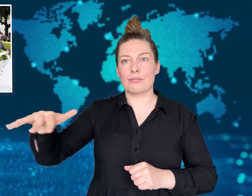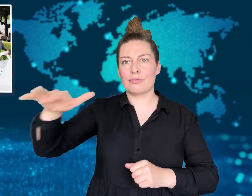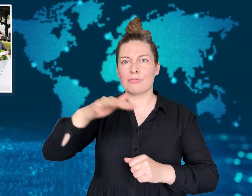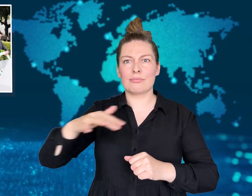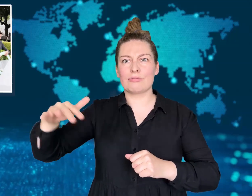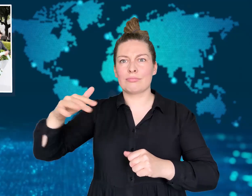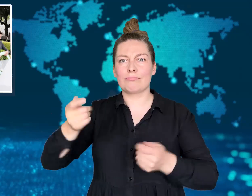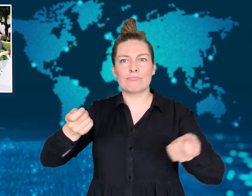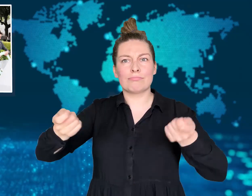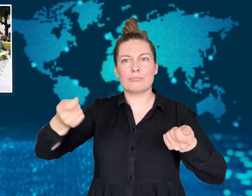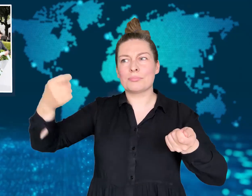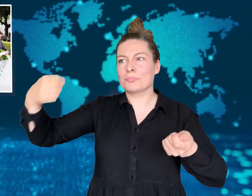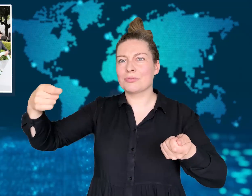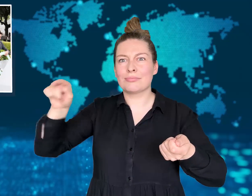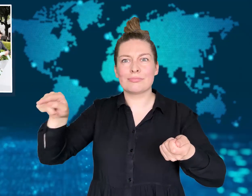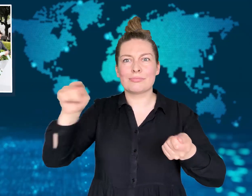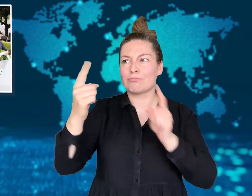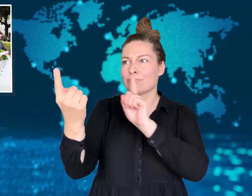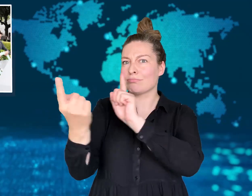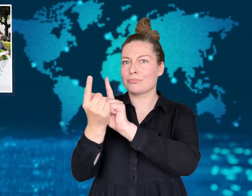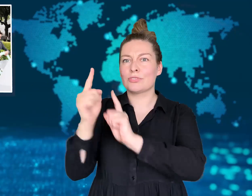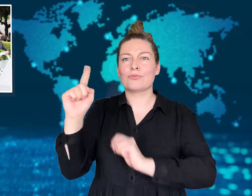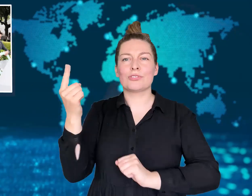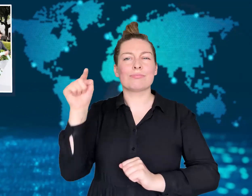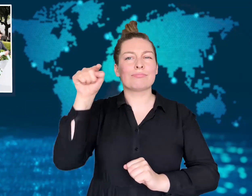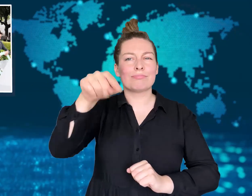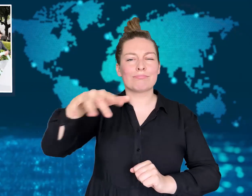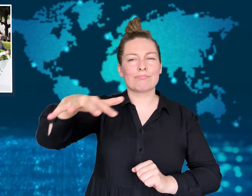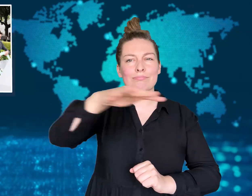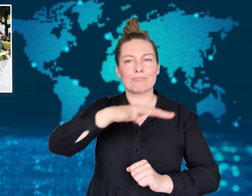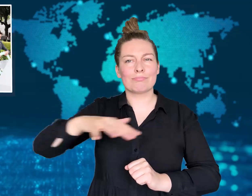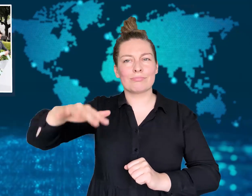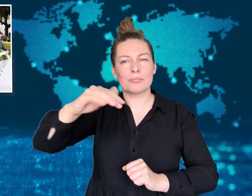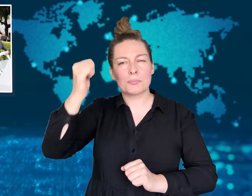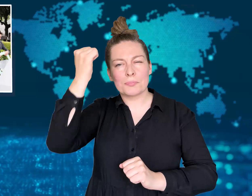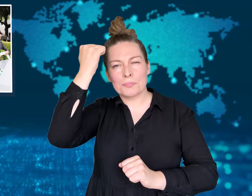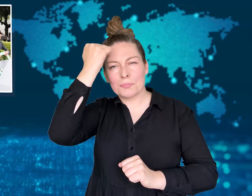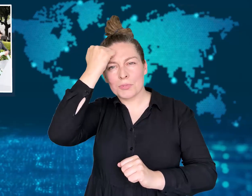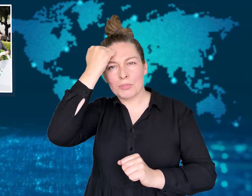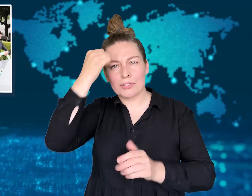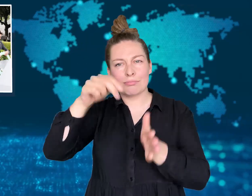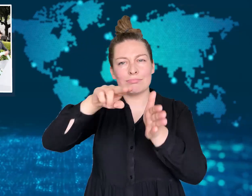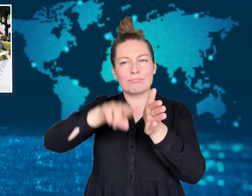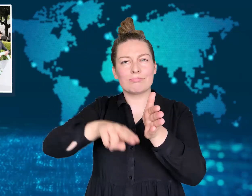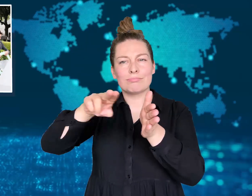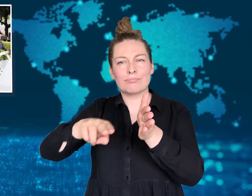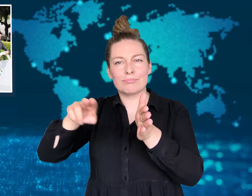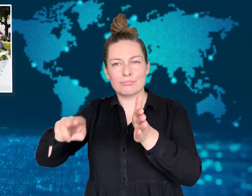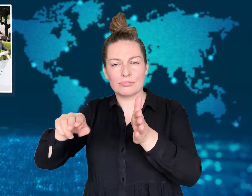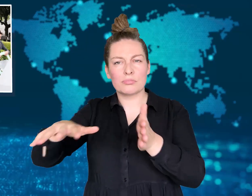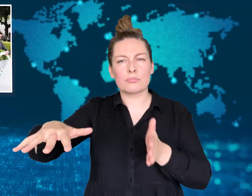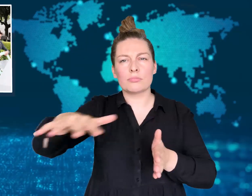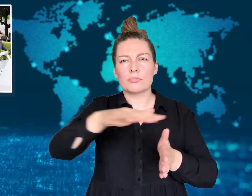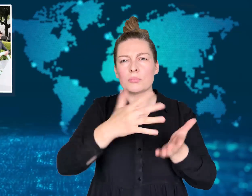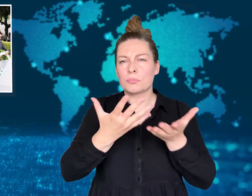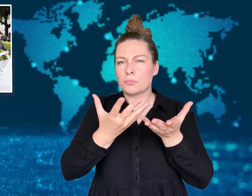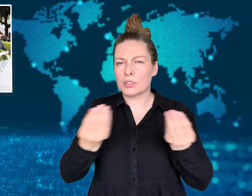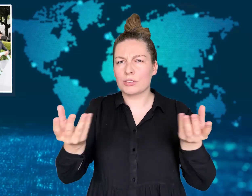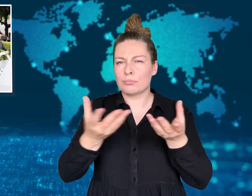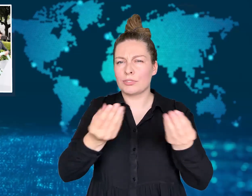Wreaths were laid there to commemorate the thousands of people who were killed